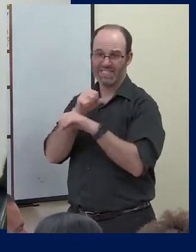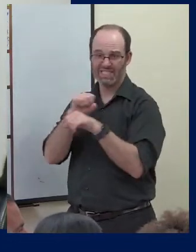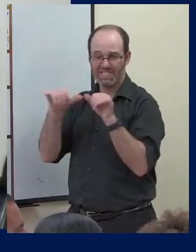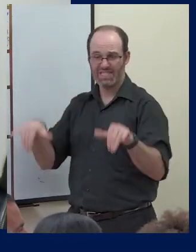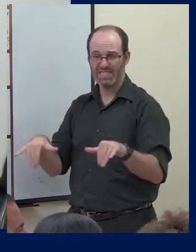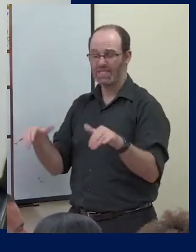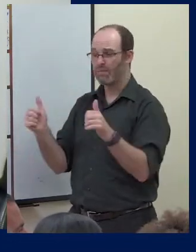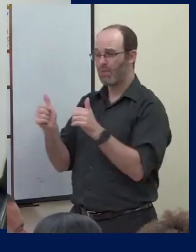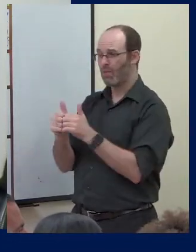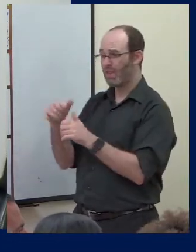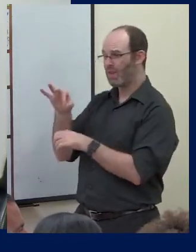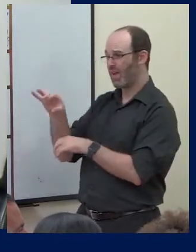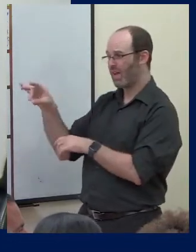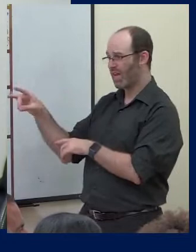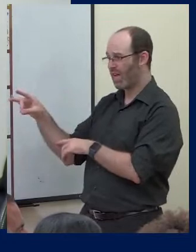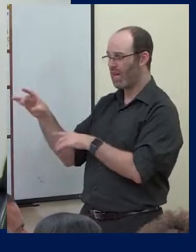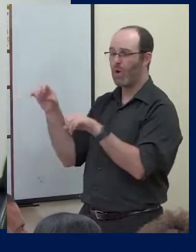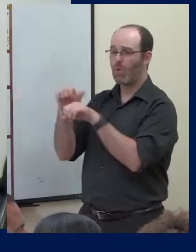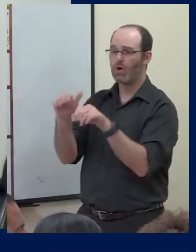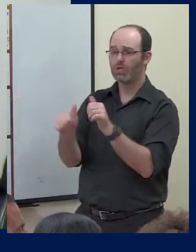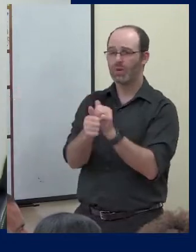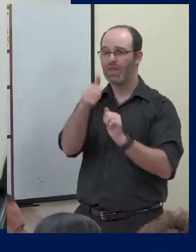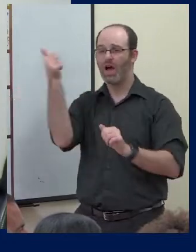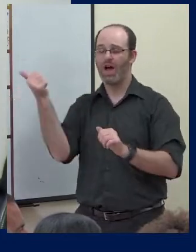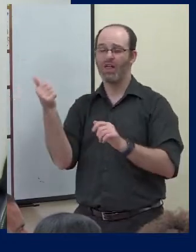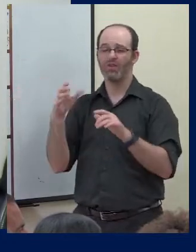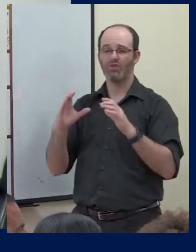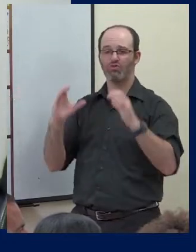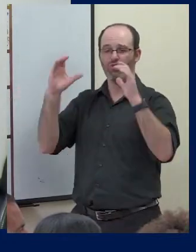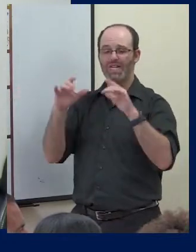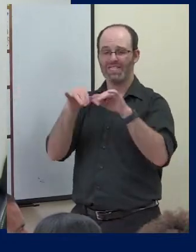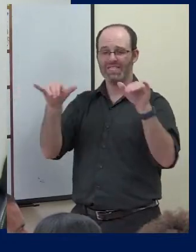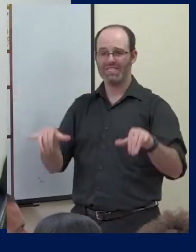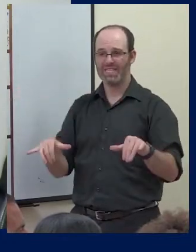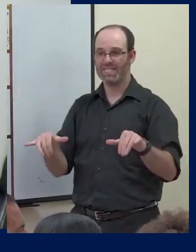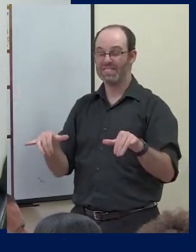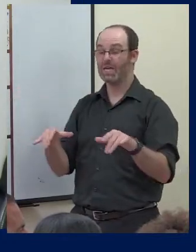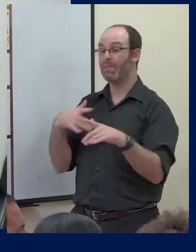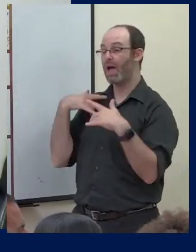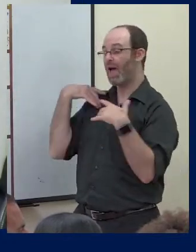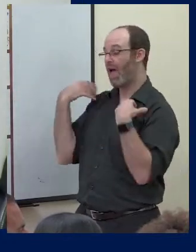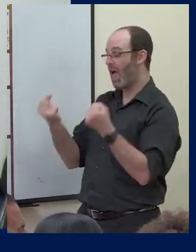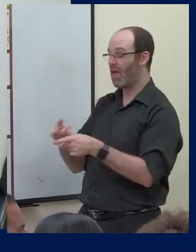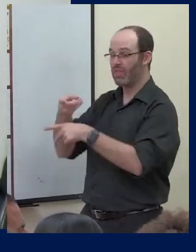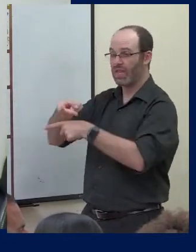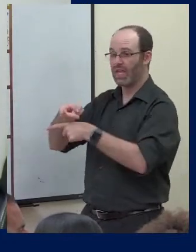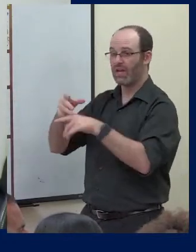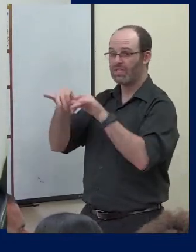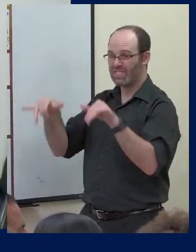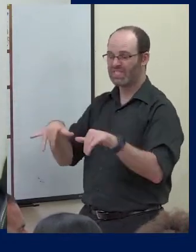crisis system and then with the broader health care system are things were also very focused on.